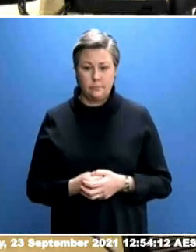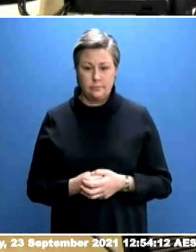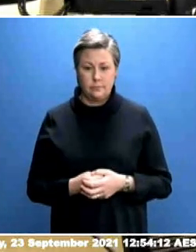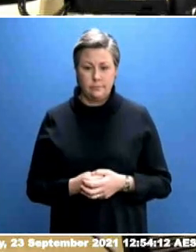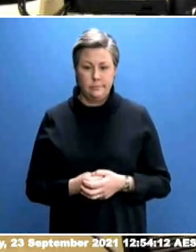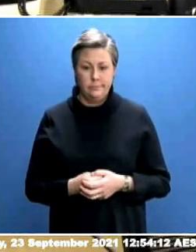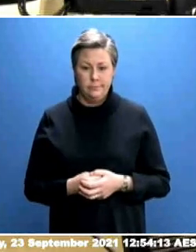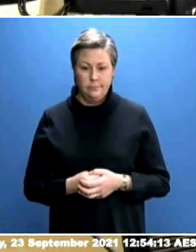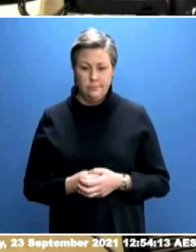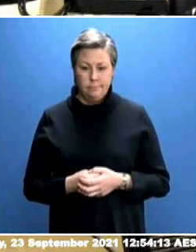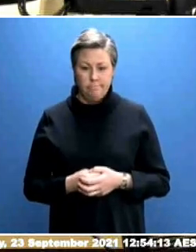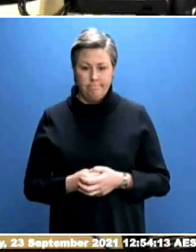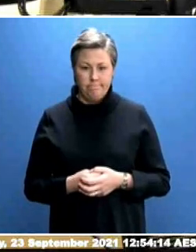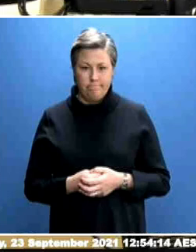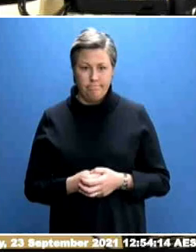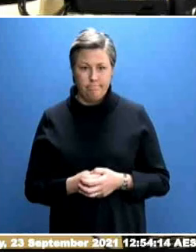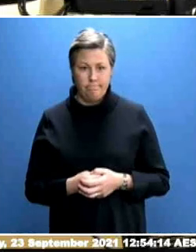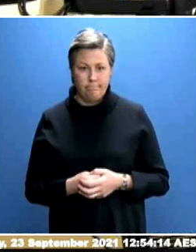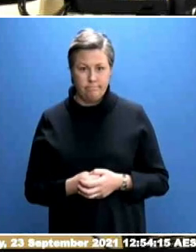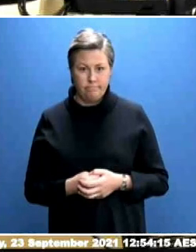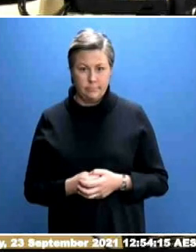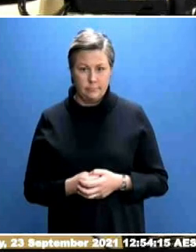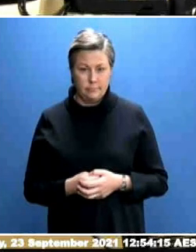Earlier you talked about the other subsequent letter that